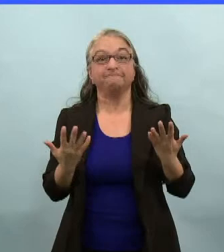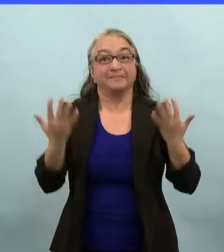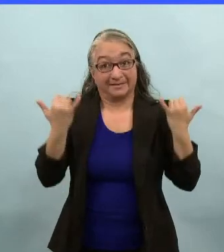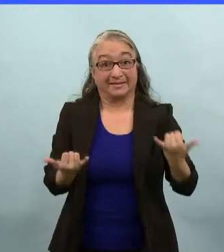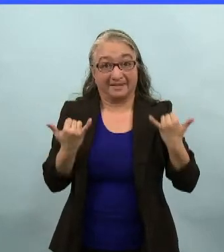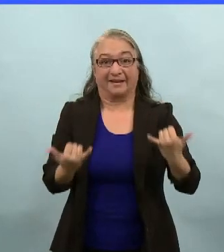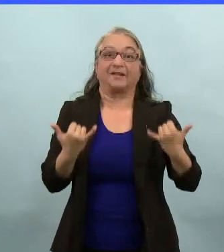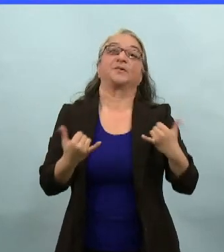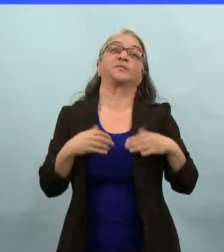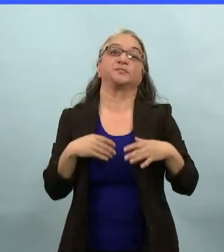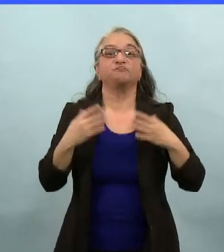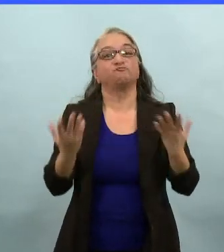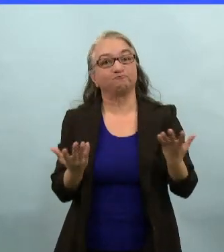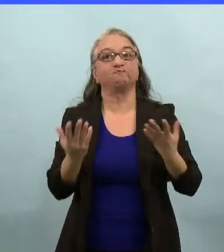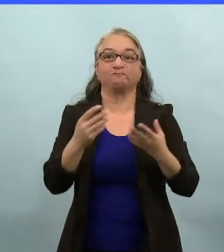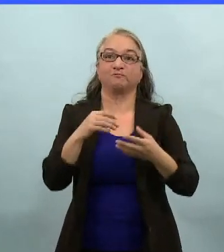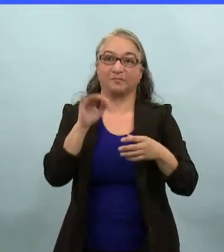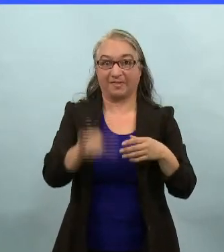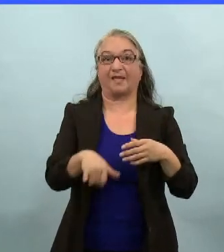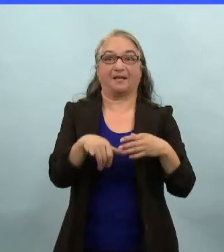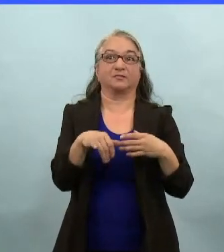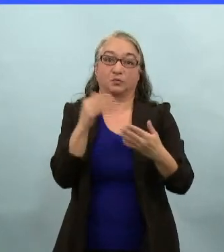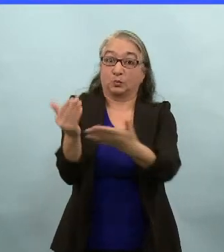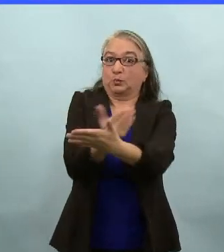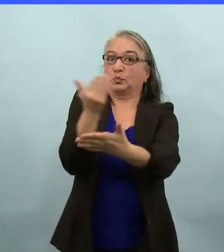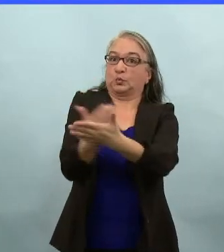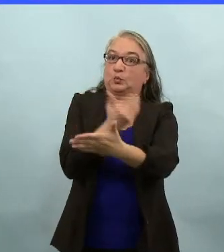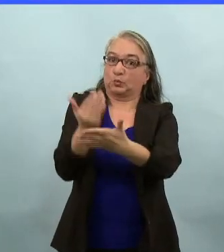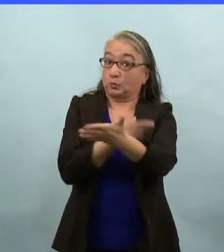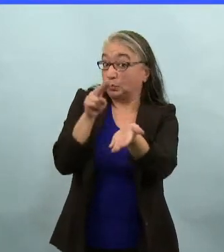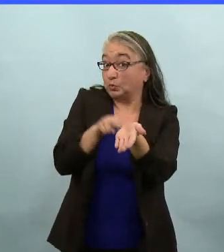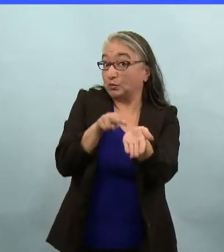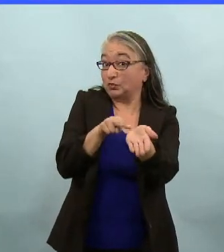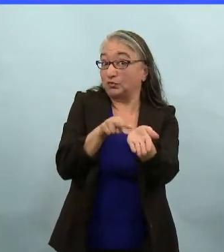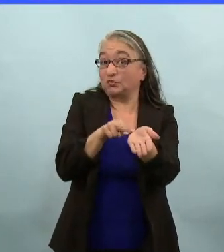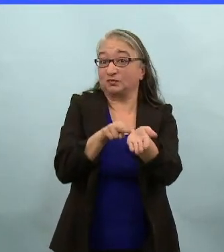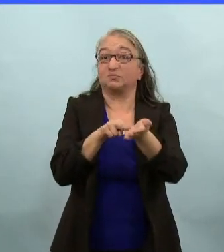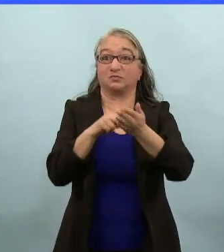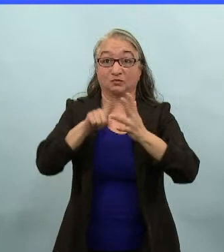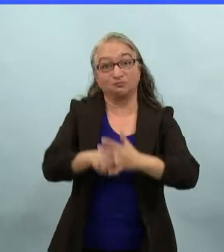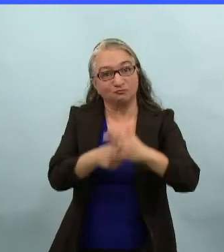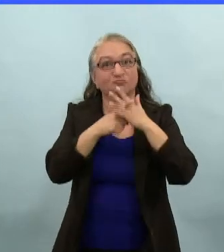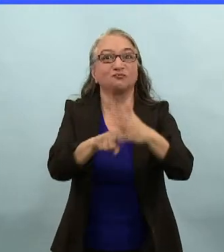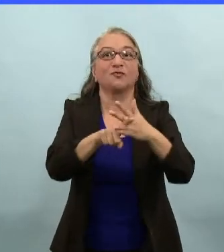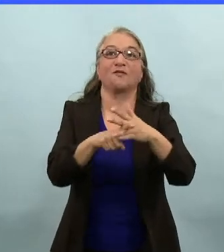we which have resulted in new nurses embarking upon careers in rural manitoba we offered new